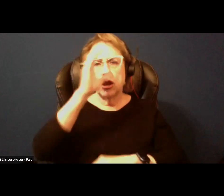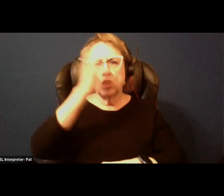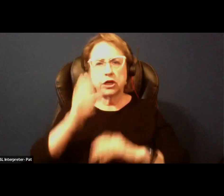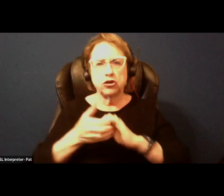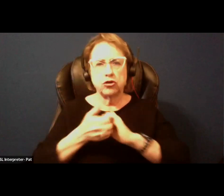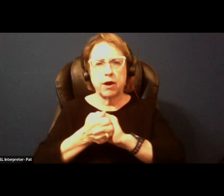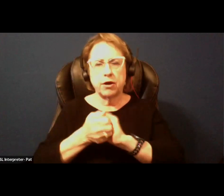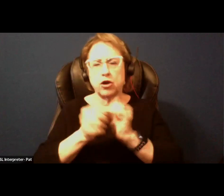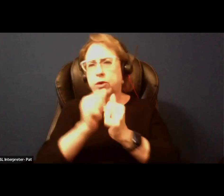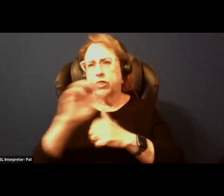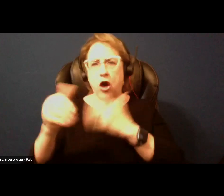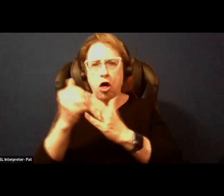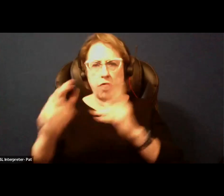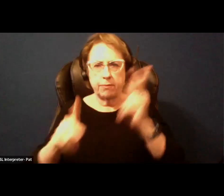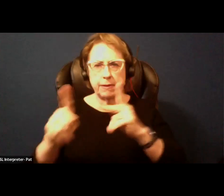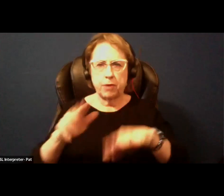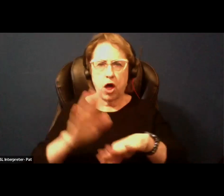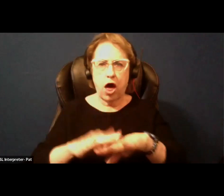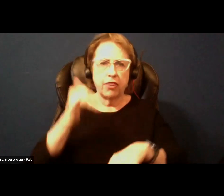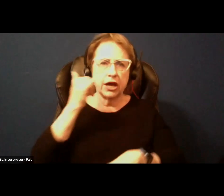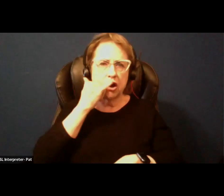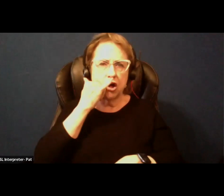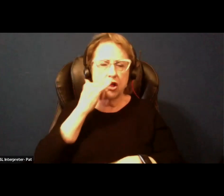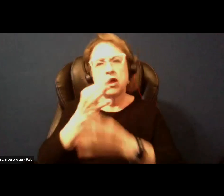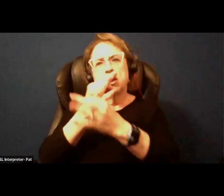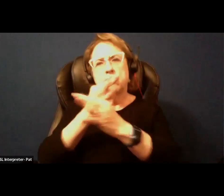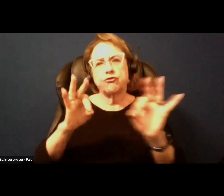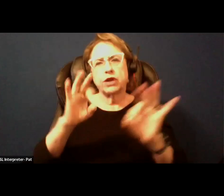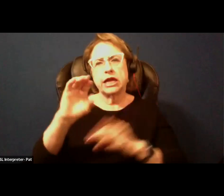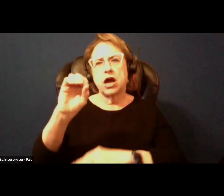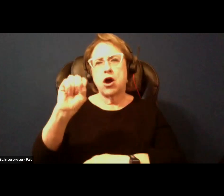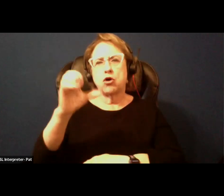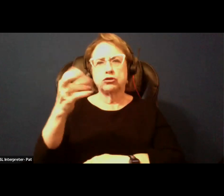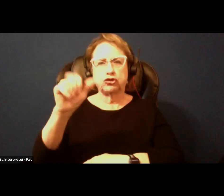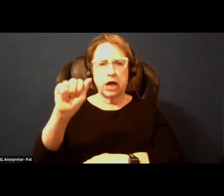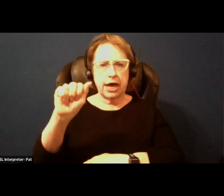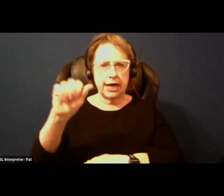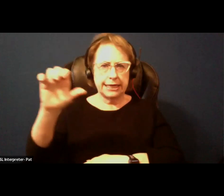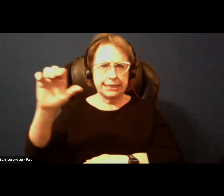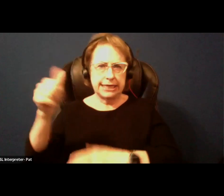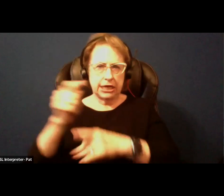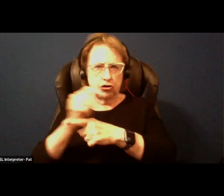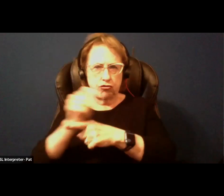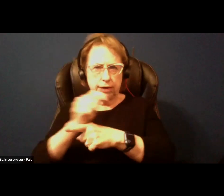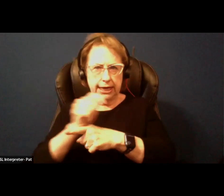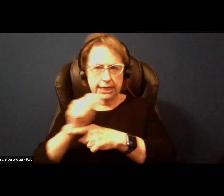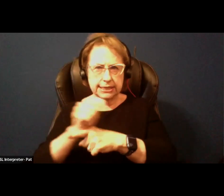call. We will be offering free Osha 10 trainings instruction cards for the telecom work. We will